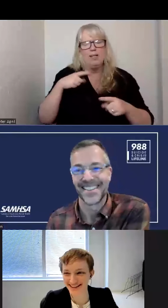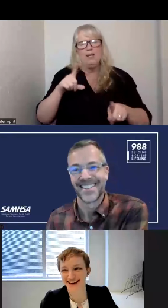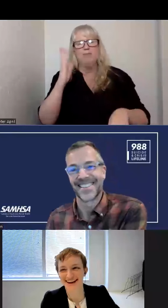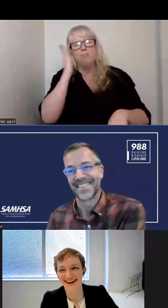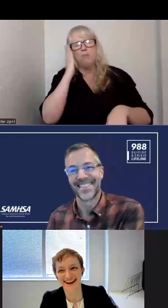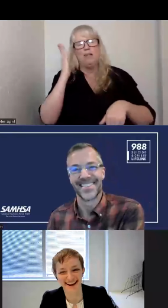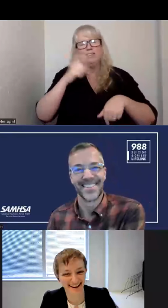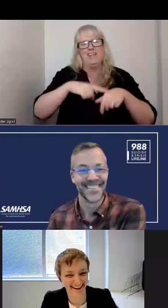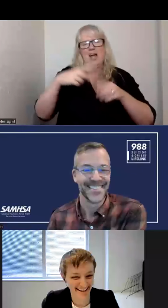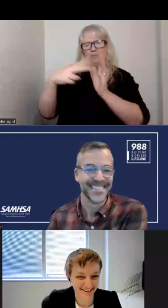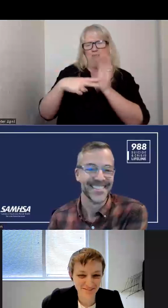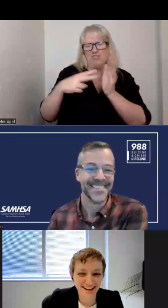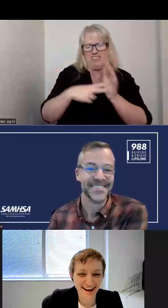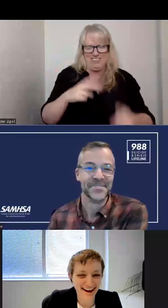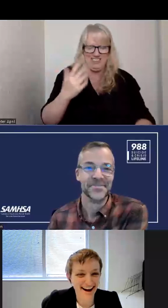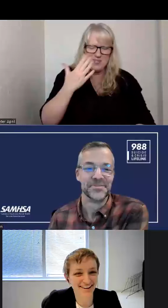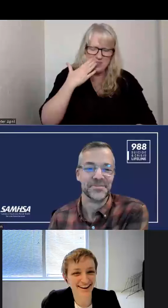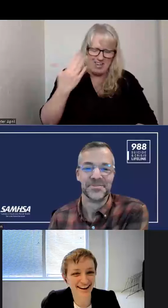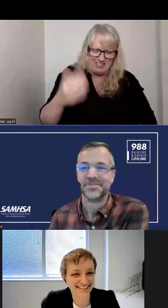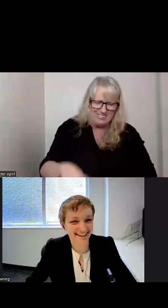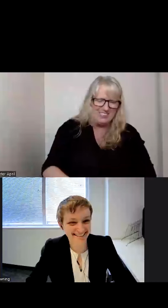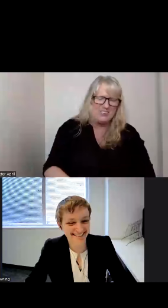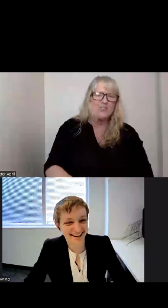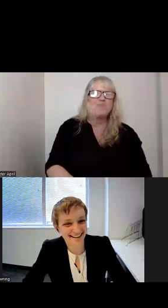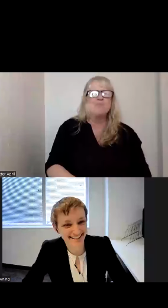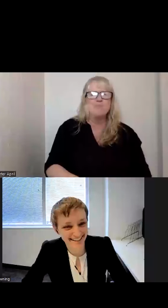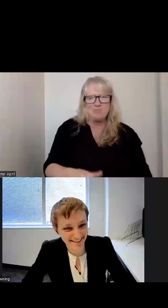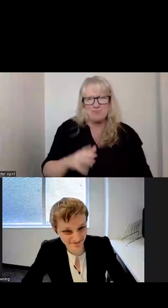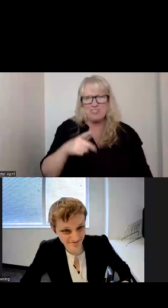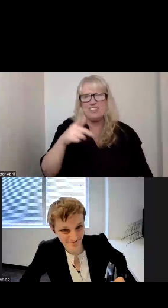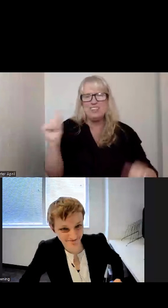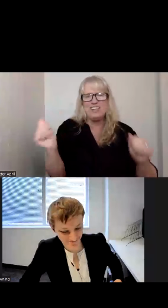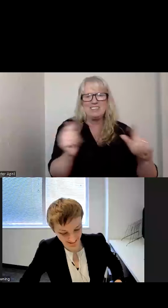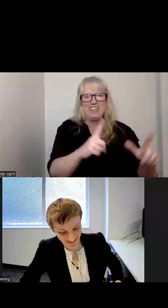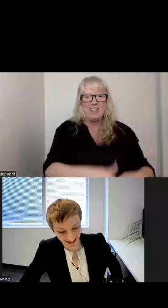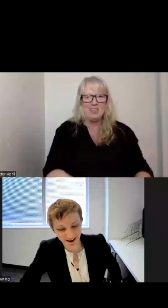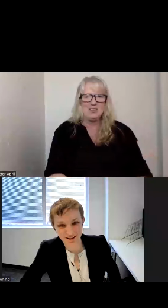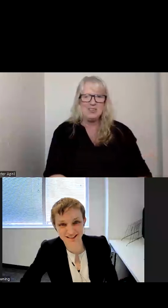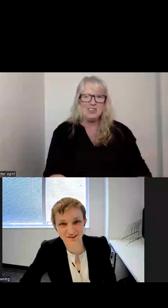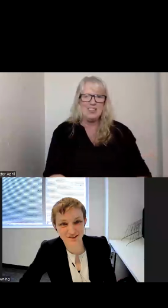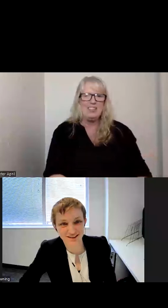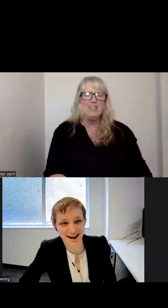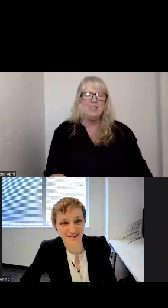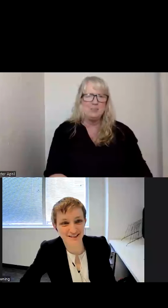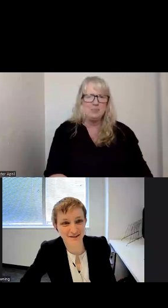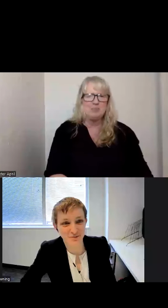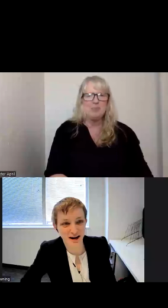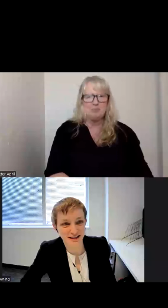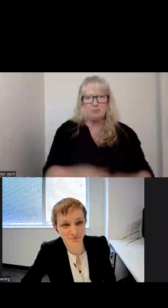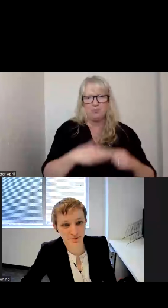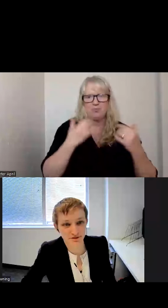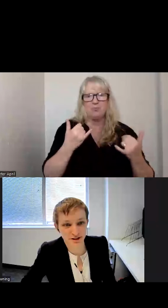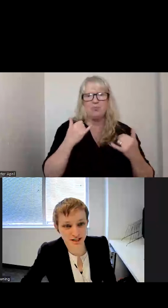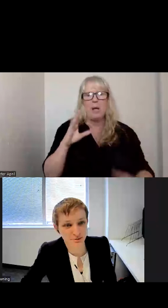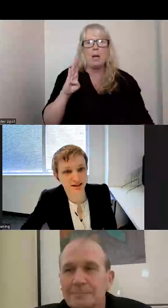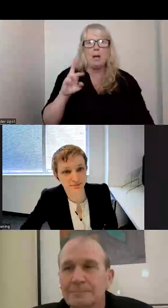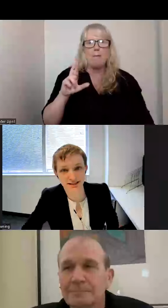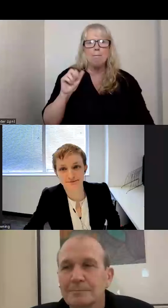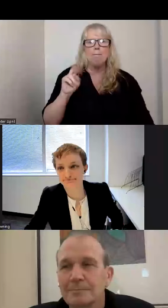APPRECIATE IT. I WANT TO TURN TO BRIAN HEPBURN FOR A NASMHPD.